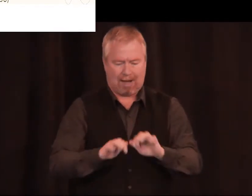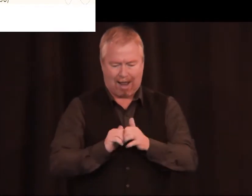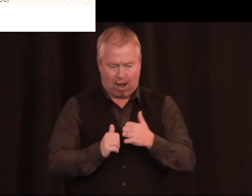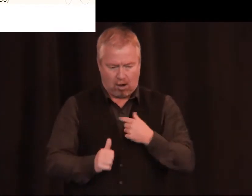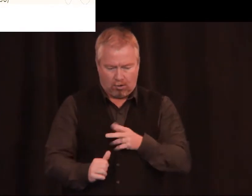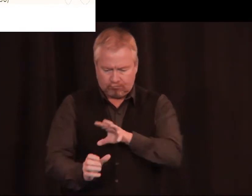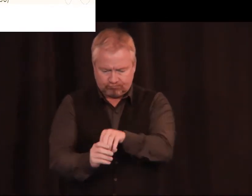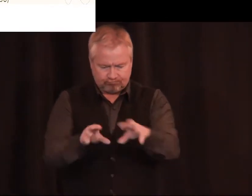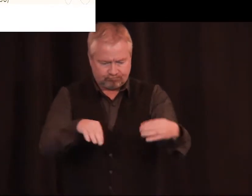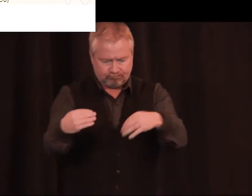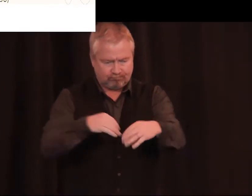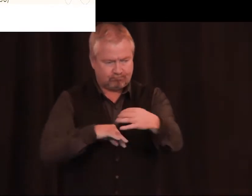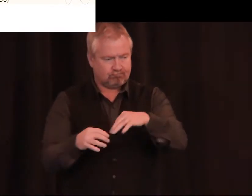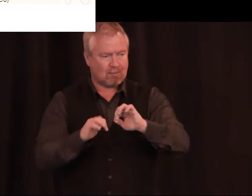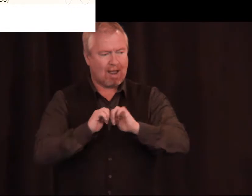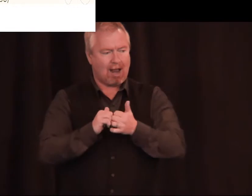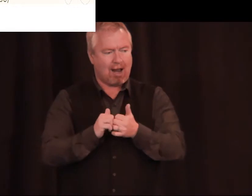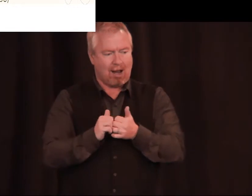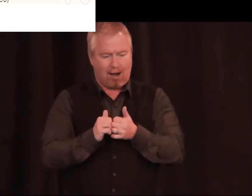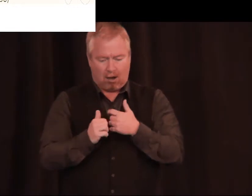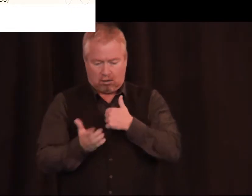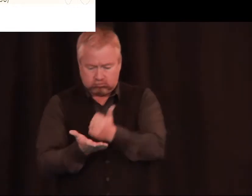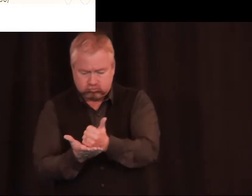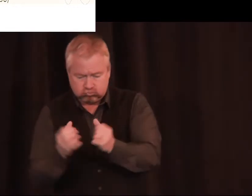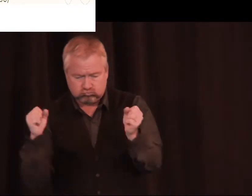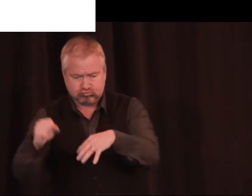That hasn't been the focus of the past research that's been done.